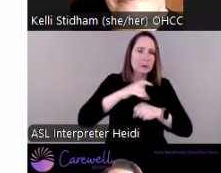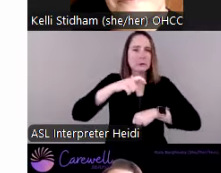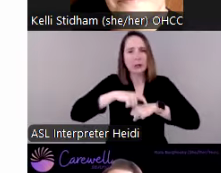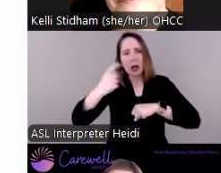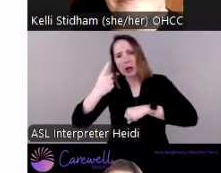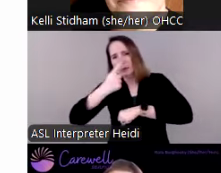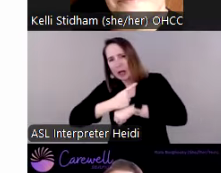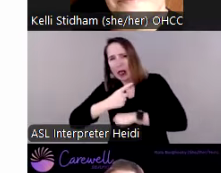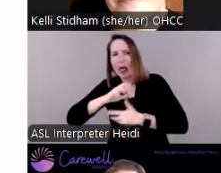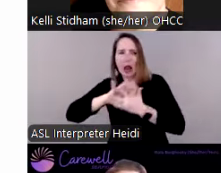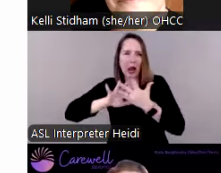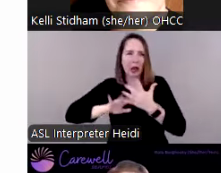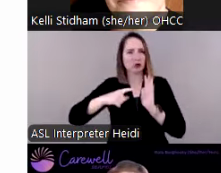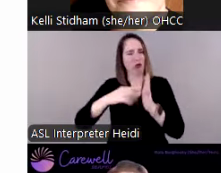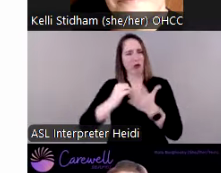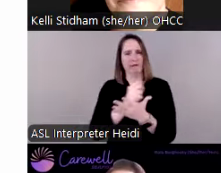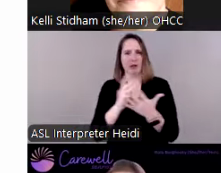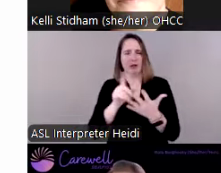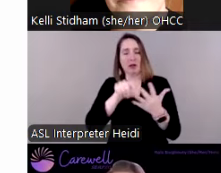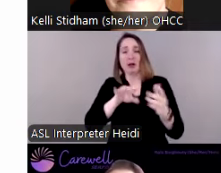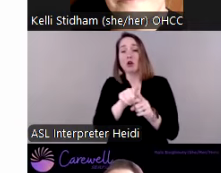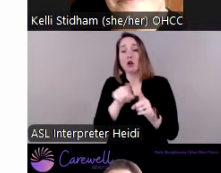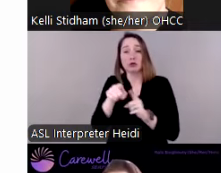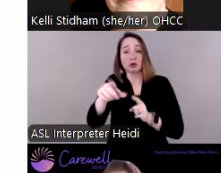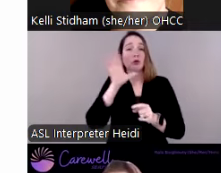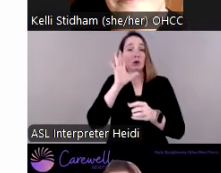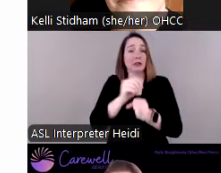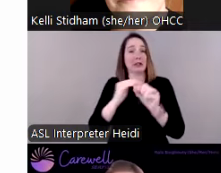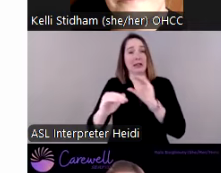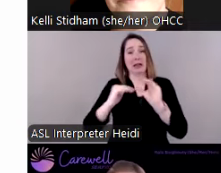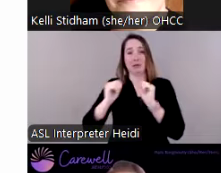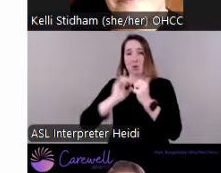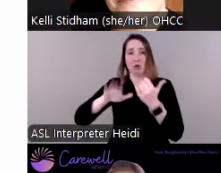uh of your training, and you'll also get